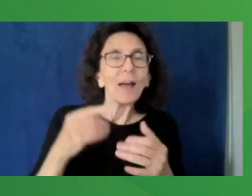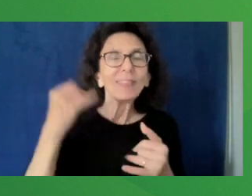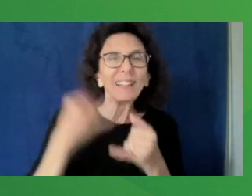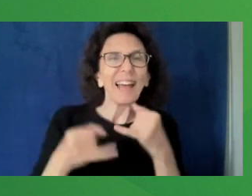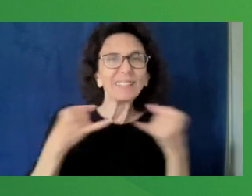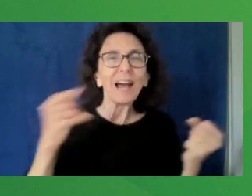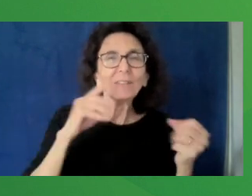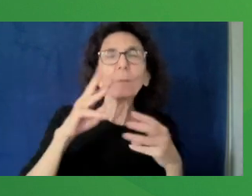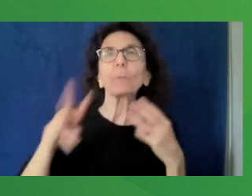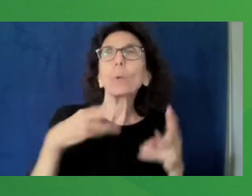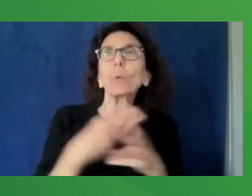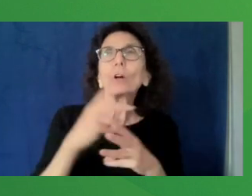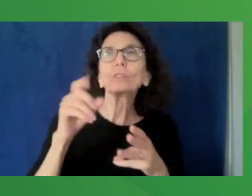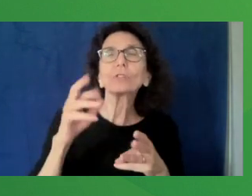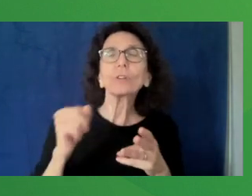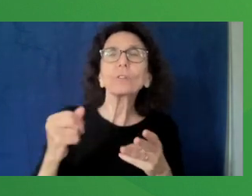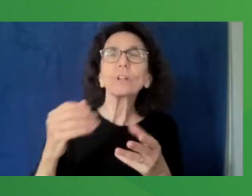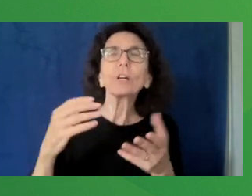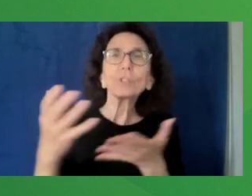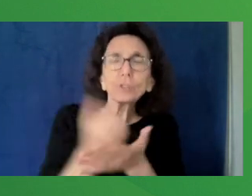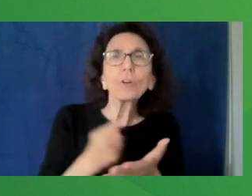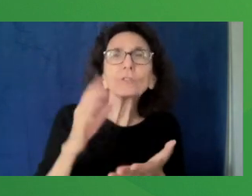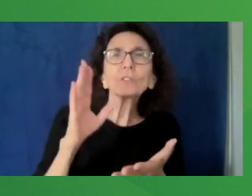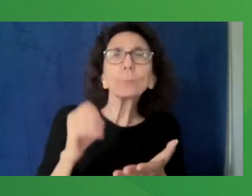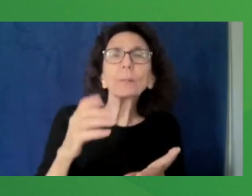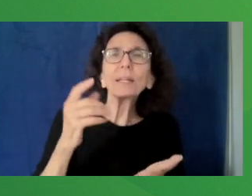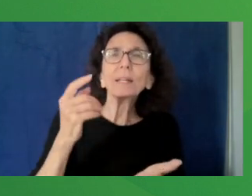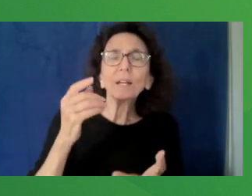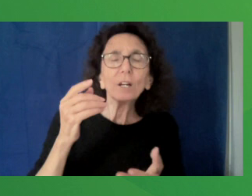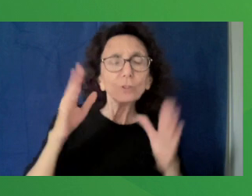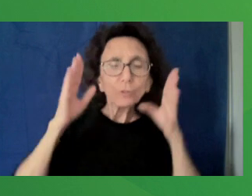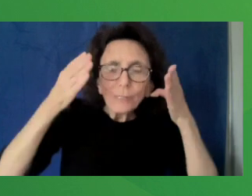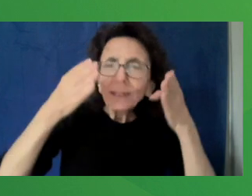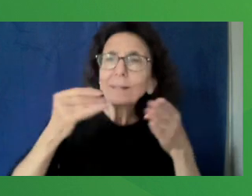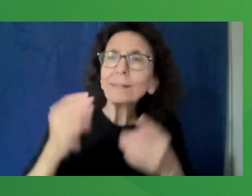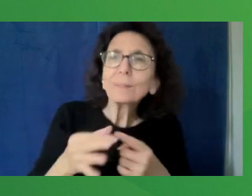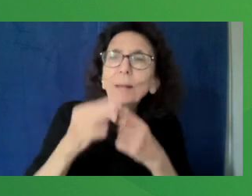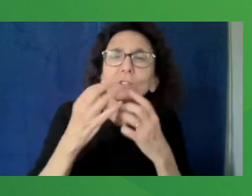treated in a special way. We'll go to the next one. You get a sense that they're understanding